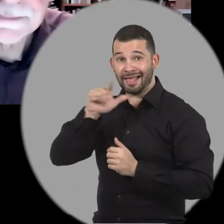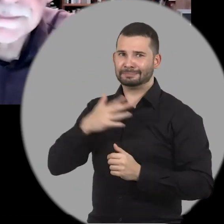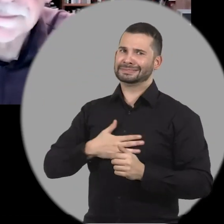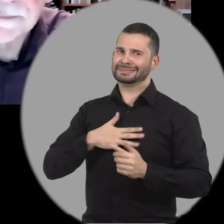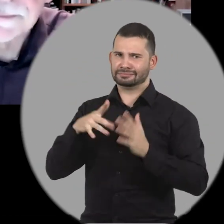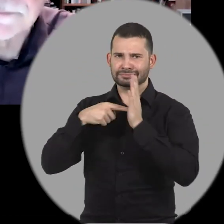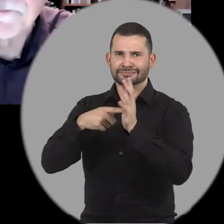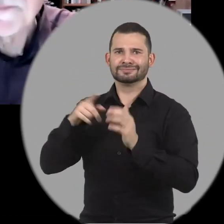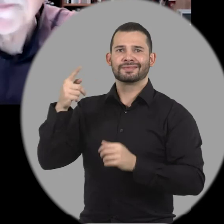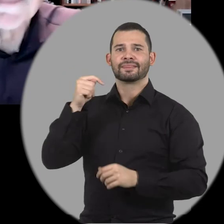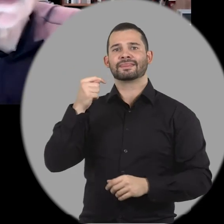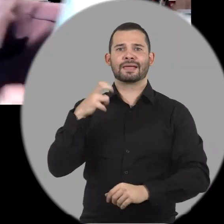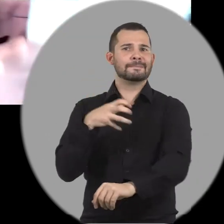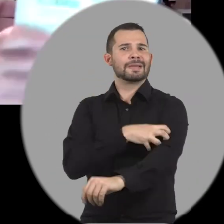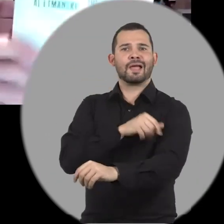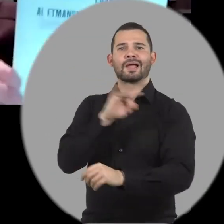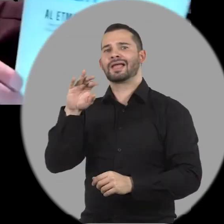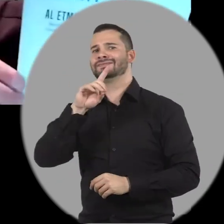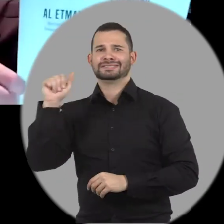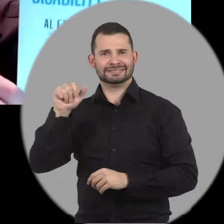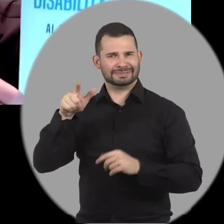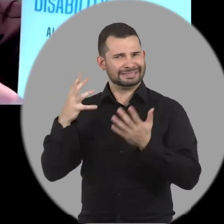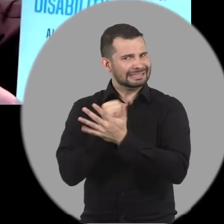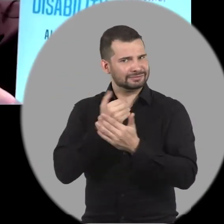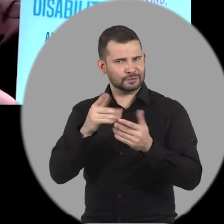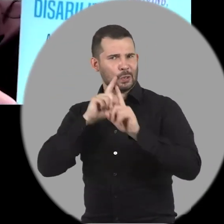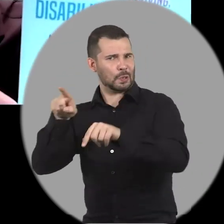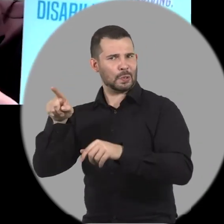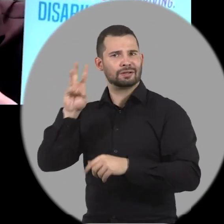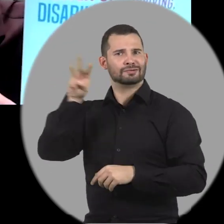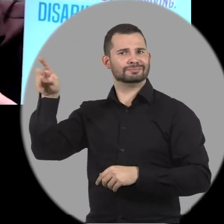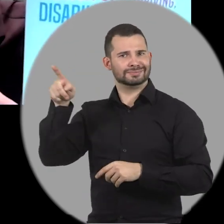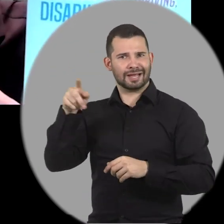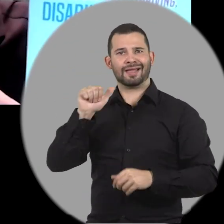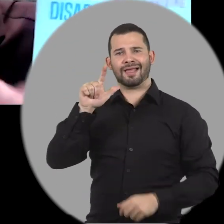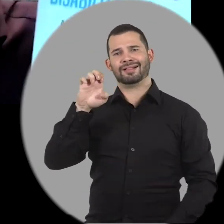pick up a copy of Al's latest book is called "The Power of Disability" and you can order it on his